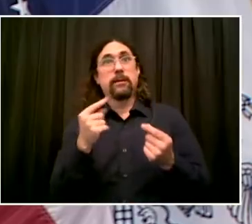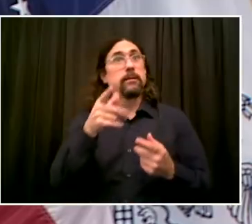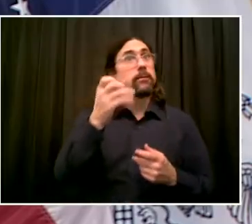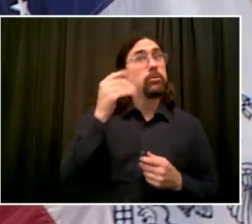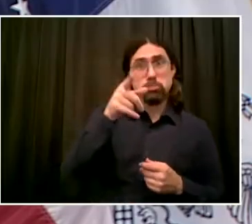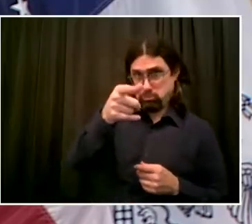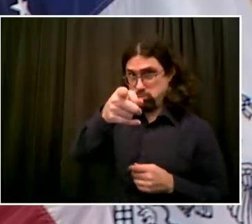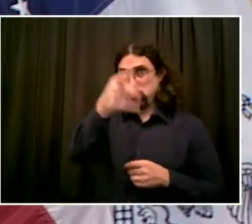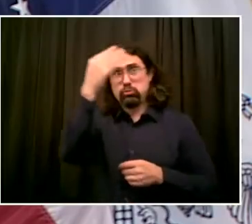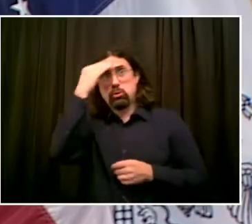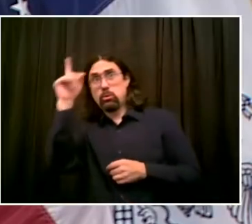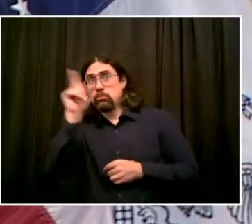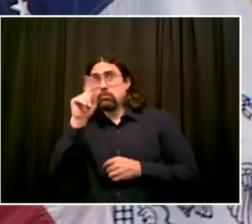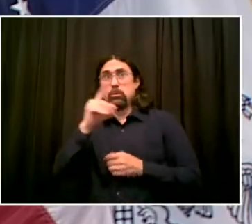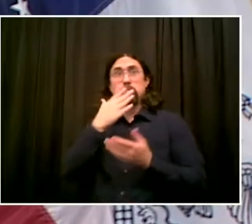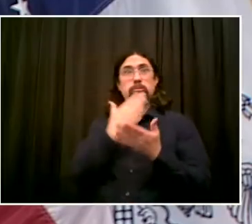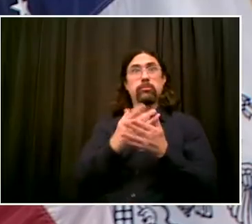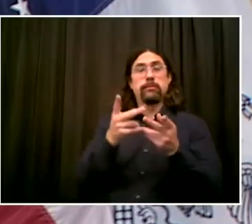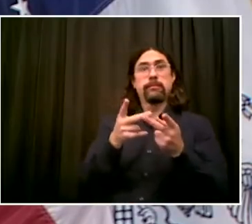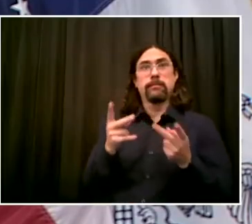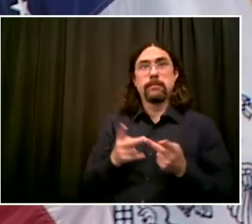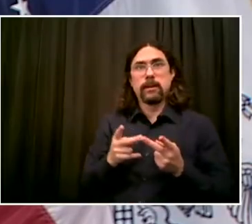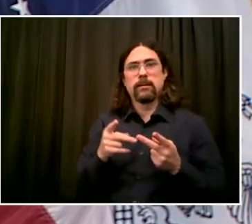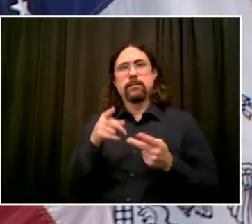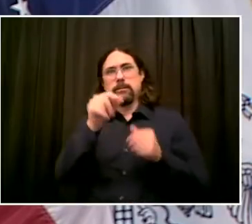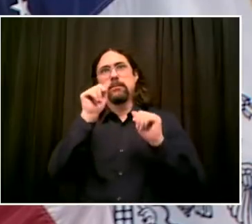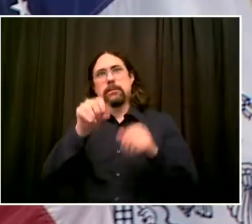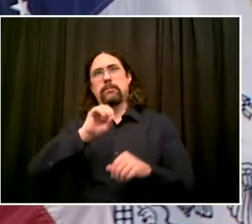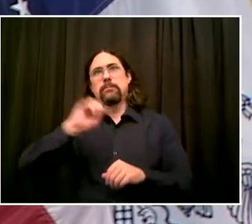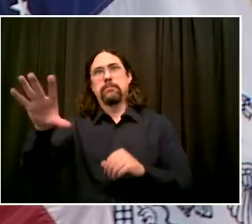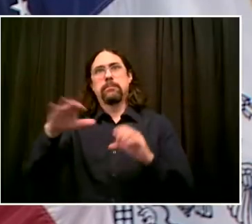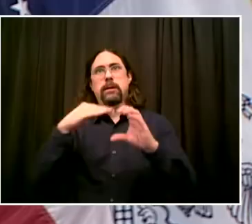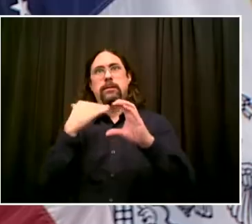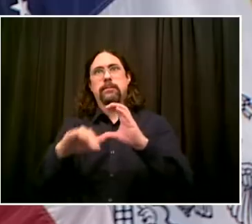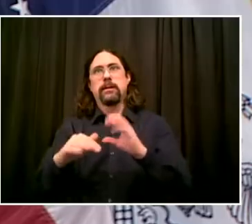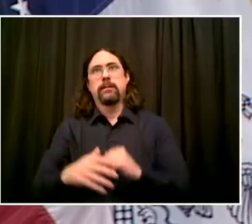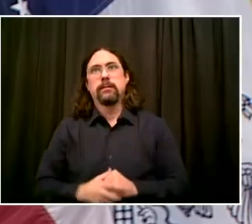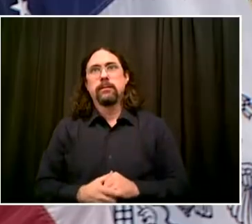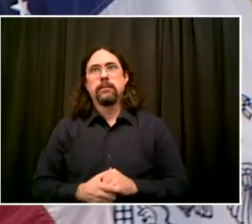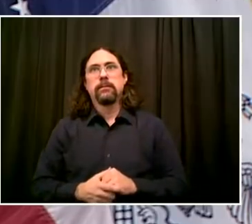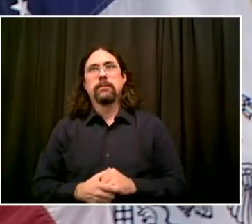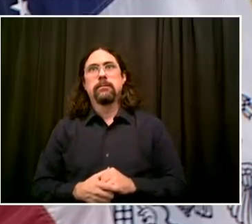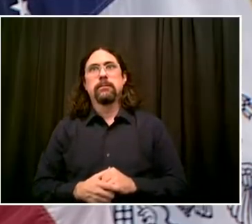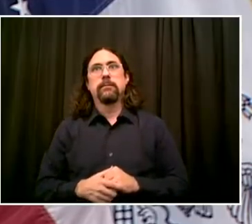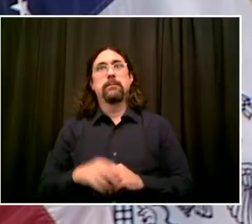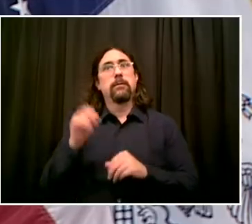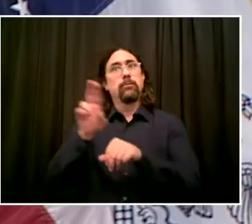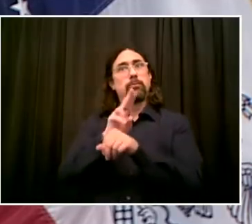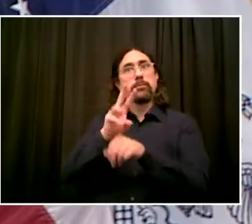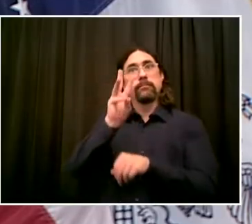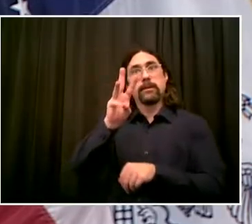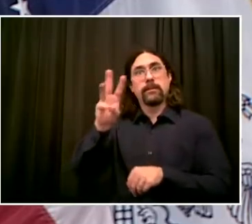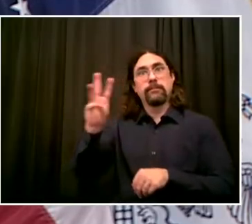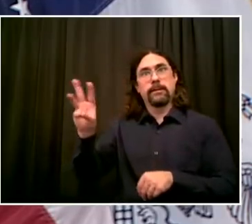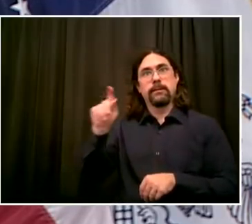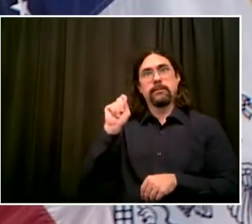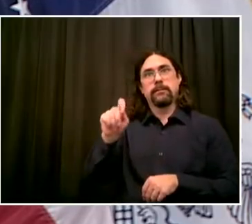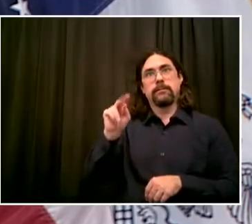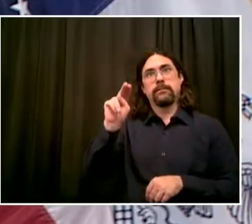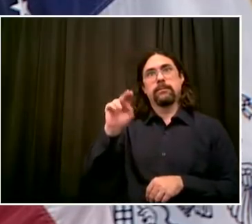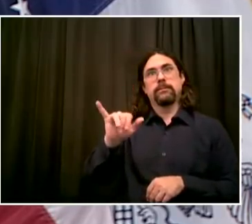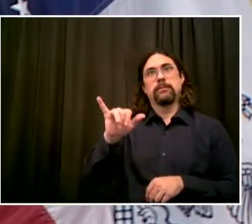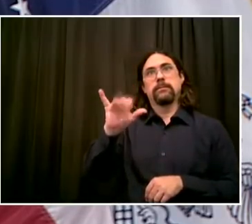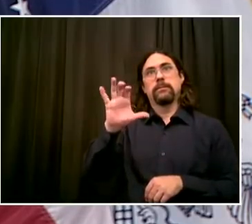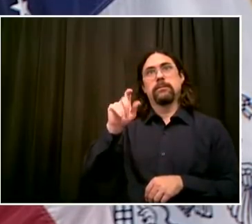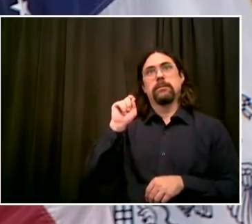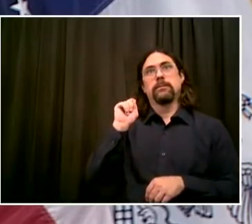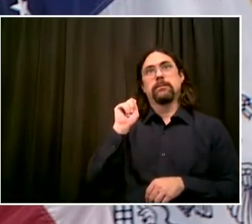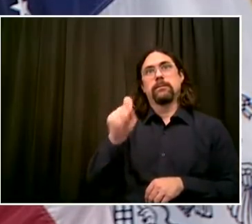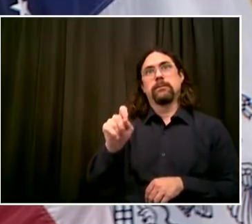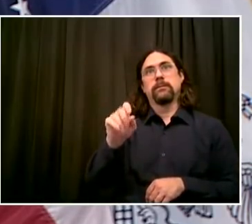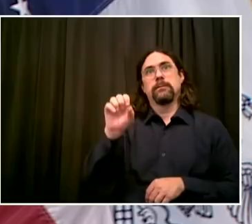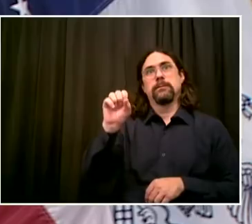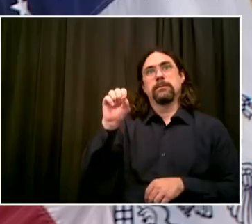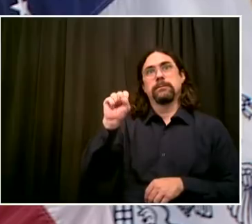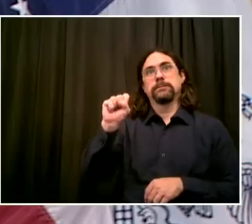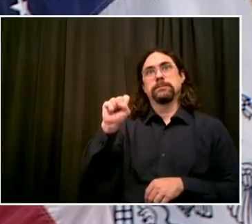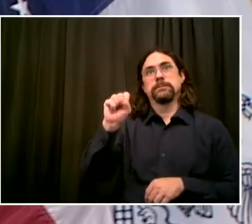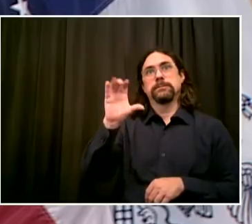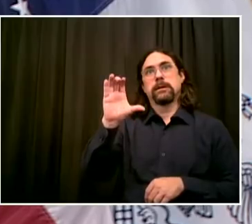IS THAT EMAIL OR